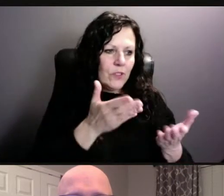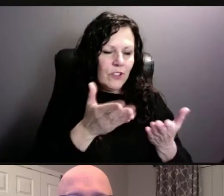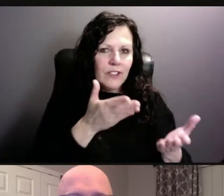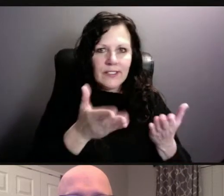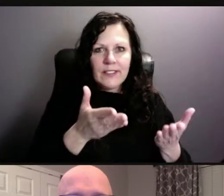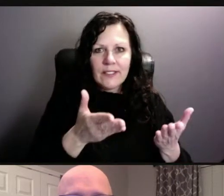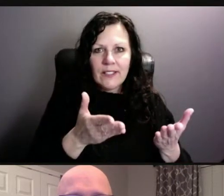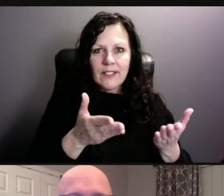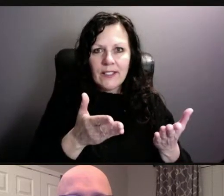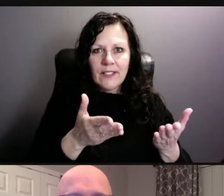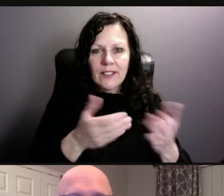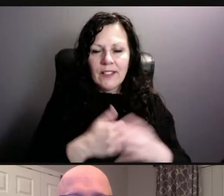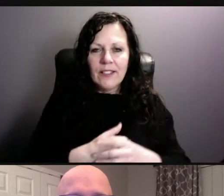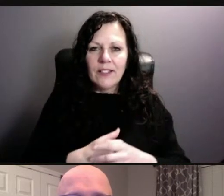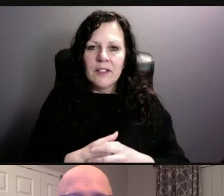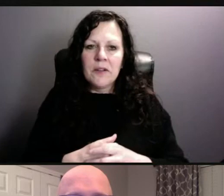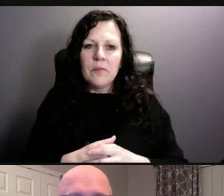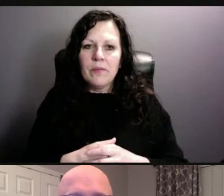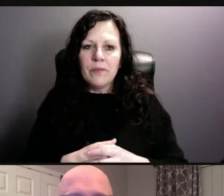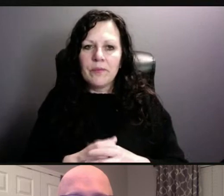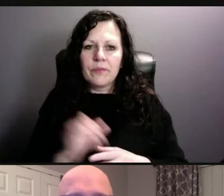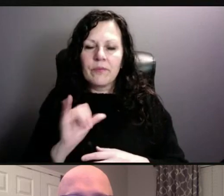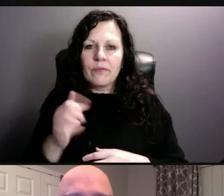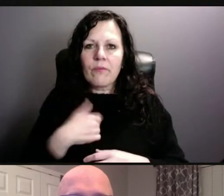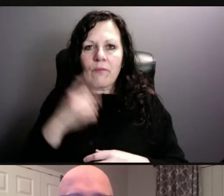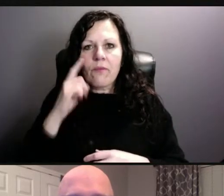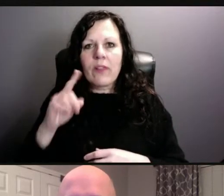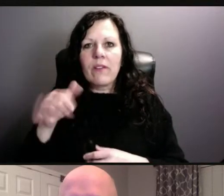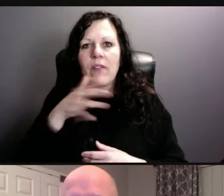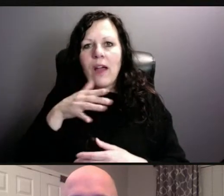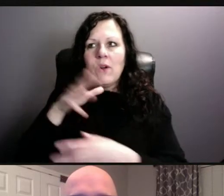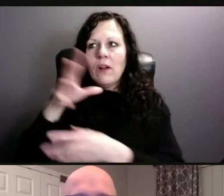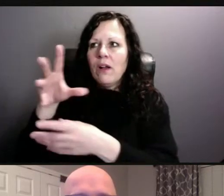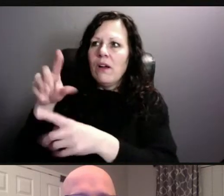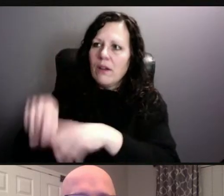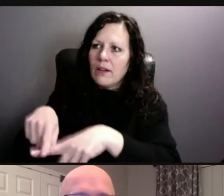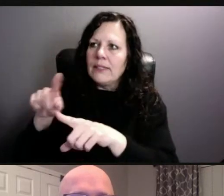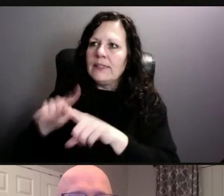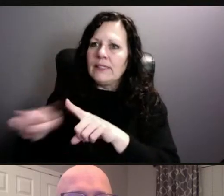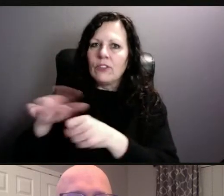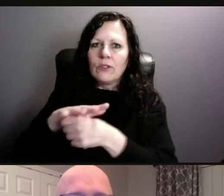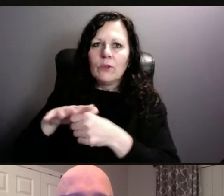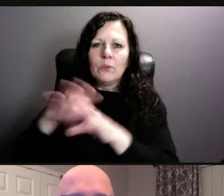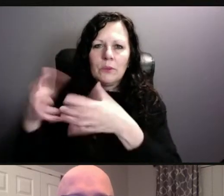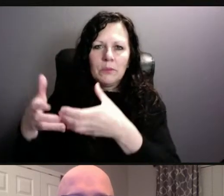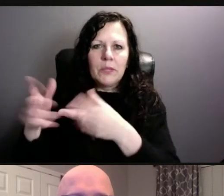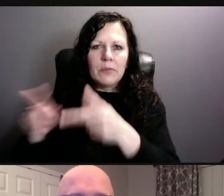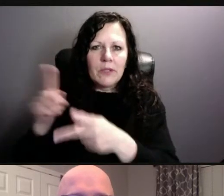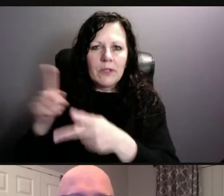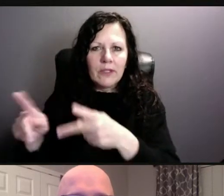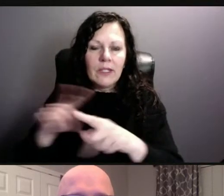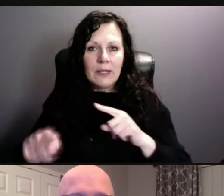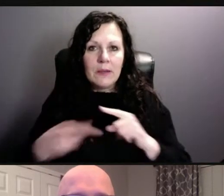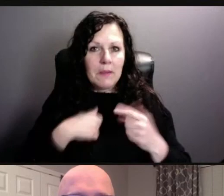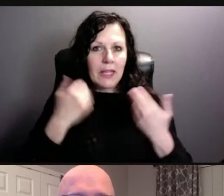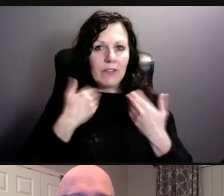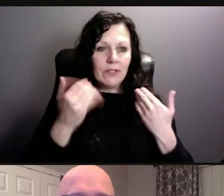WORK HARD. I LOVE THE IDEA OF THEM HELPING TO PAY FOR THEM.